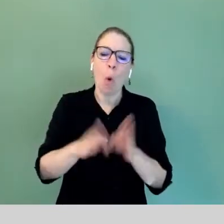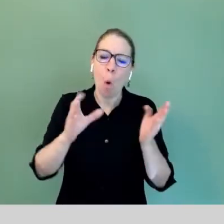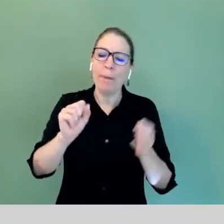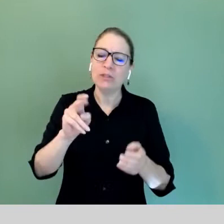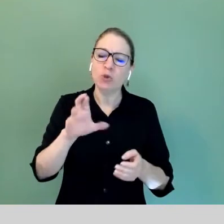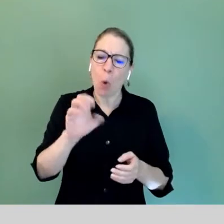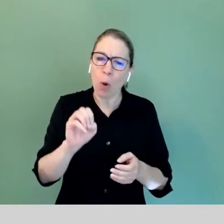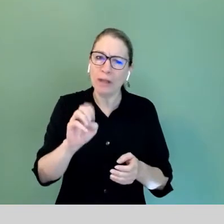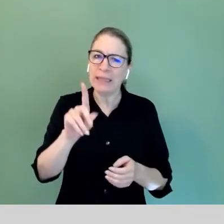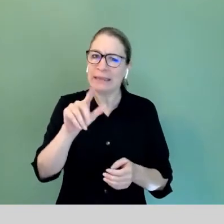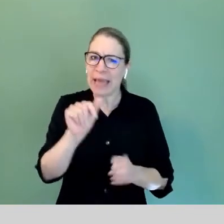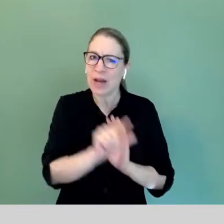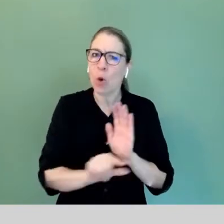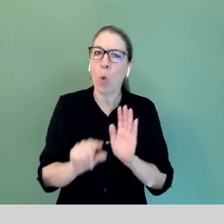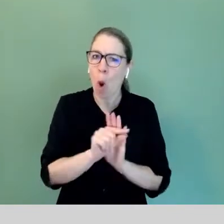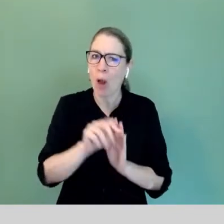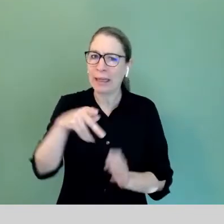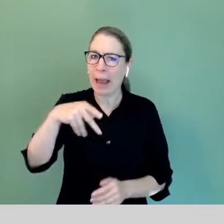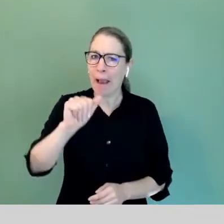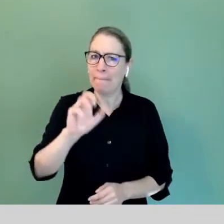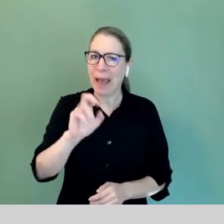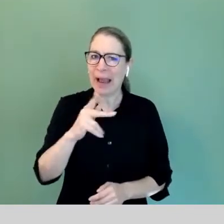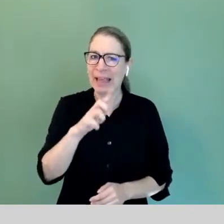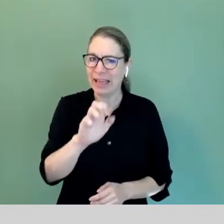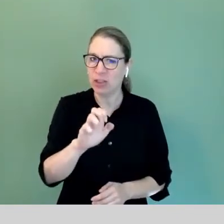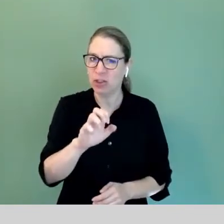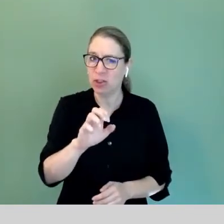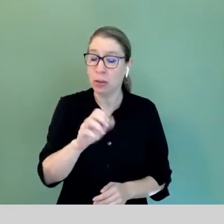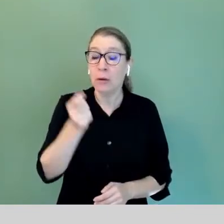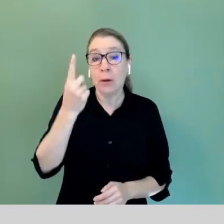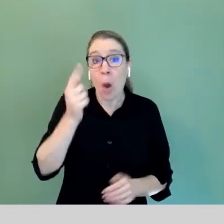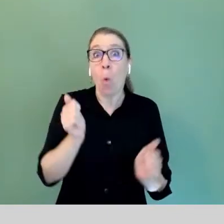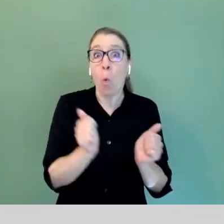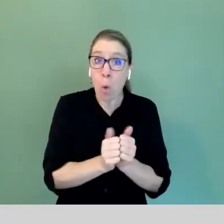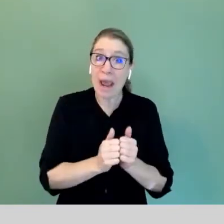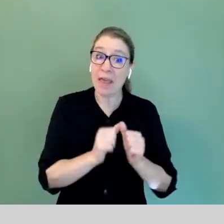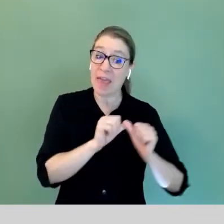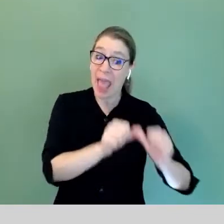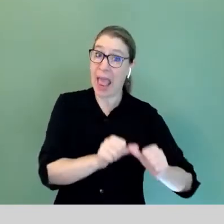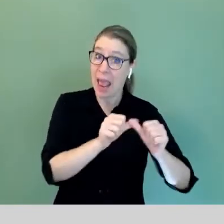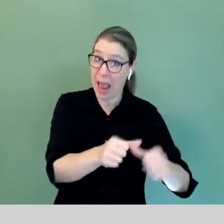that are actually actively maintained. The commercial space here has grown pretty quickly.